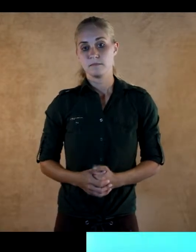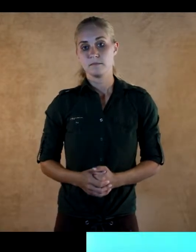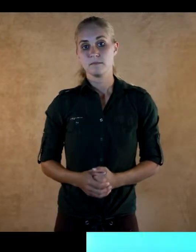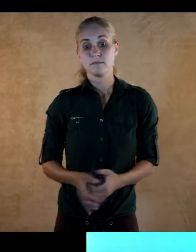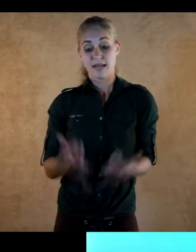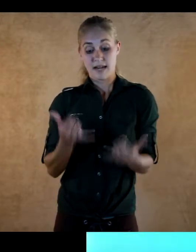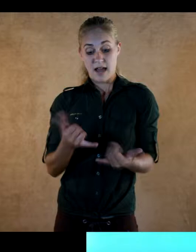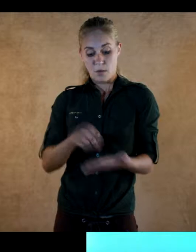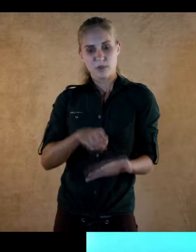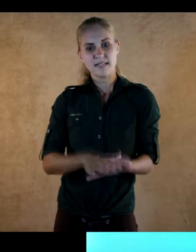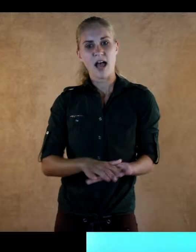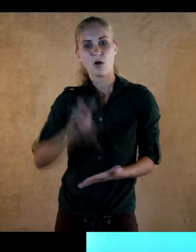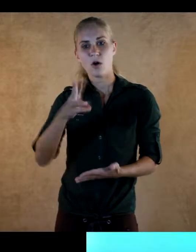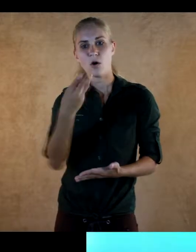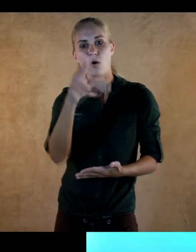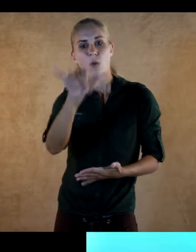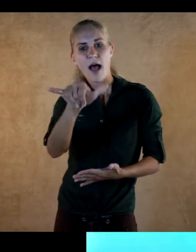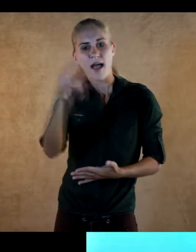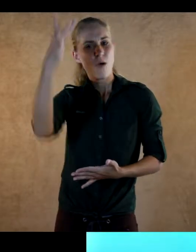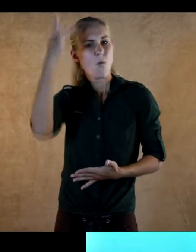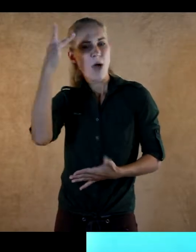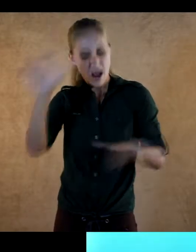Now write down your WHY. WHY are you doing this?